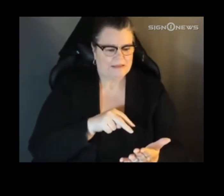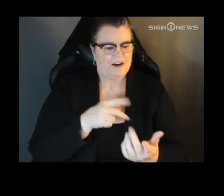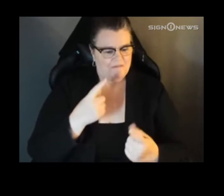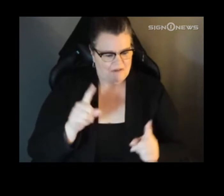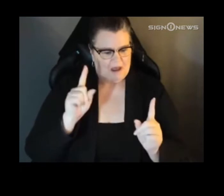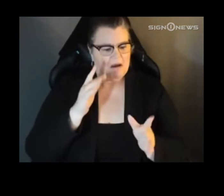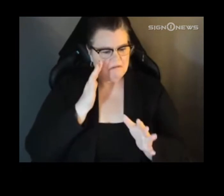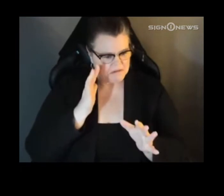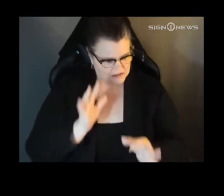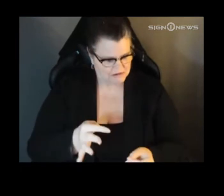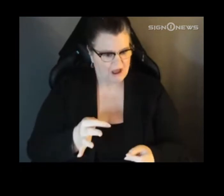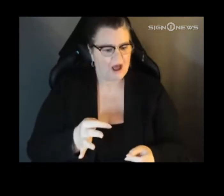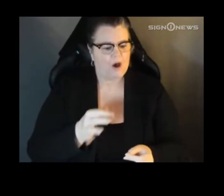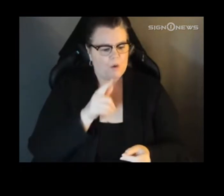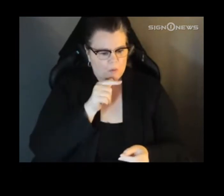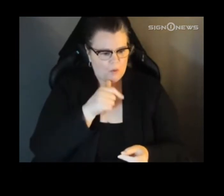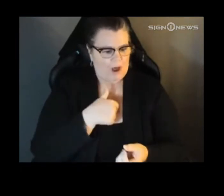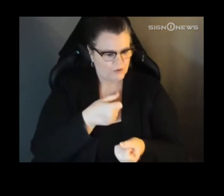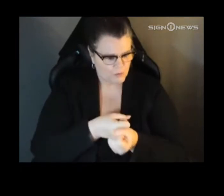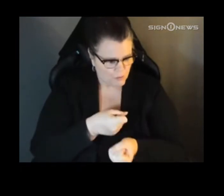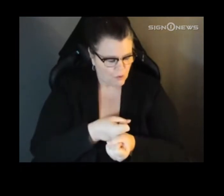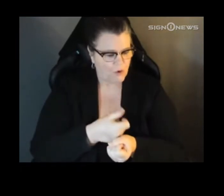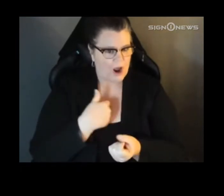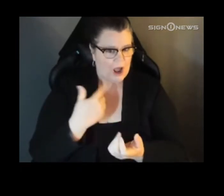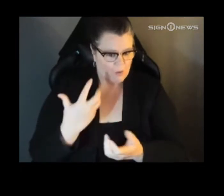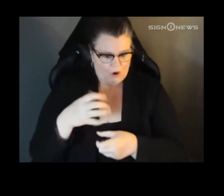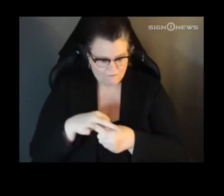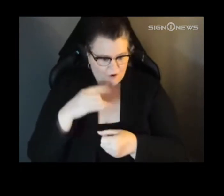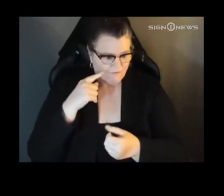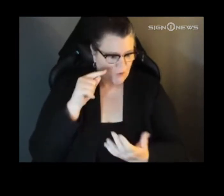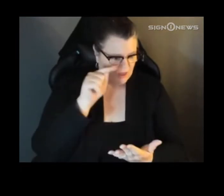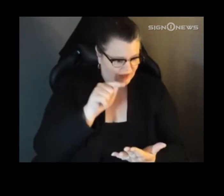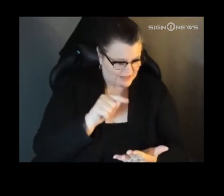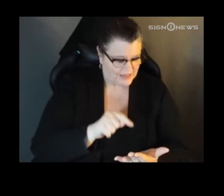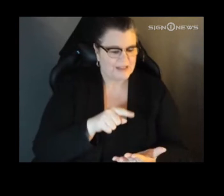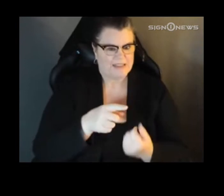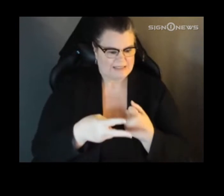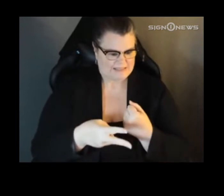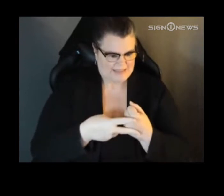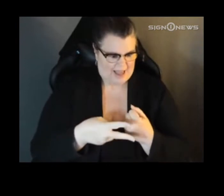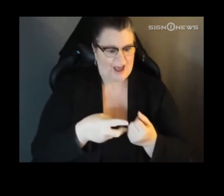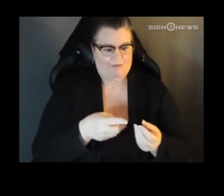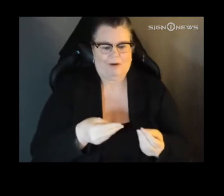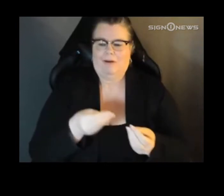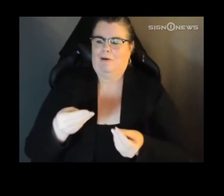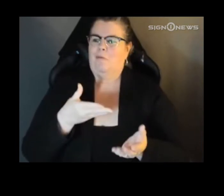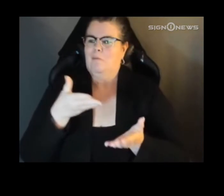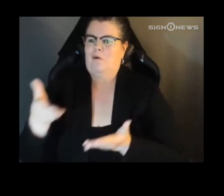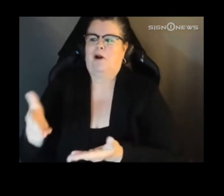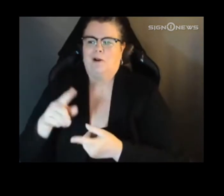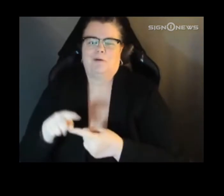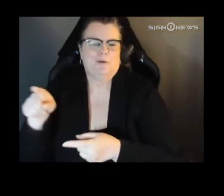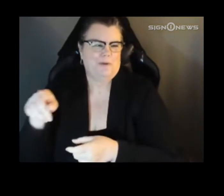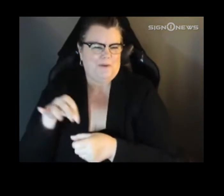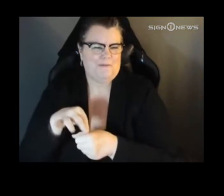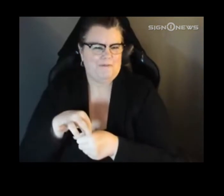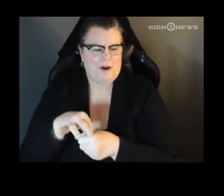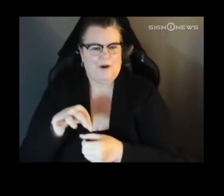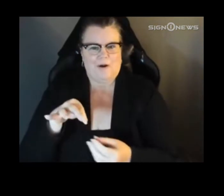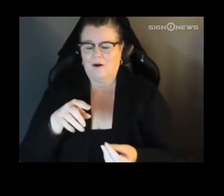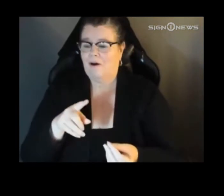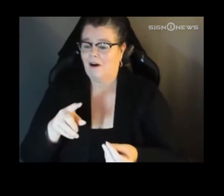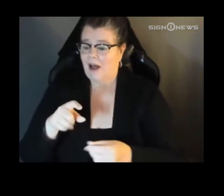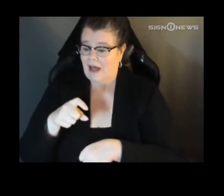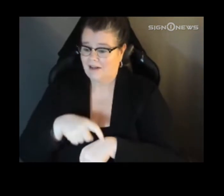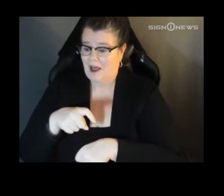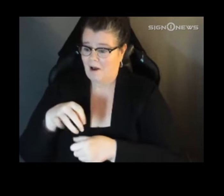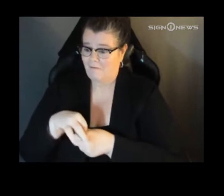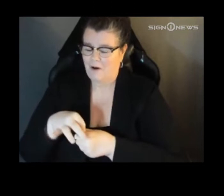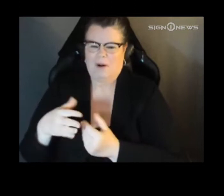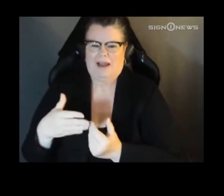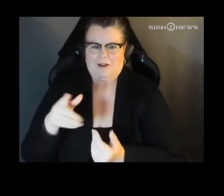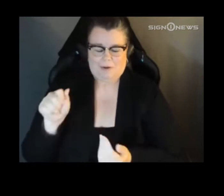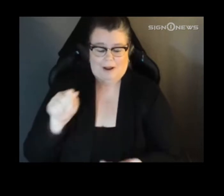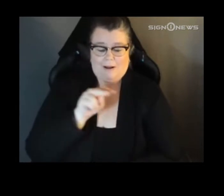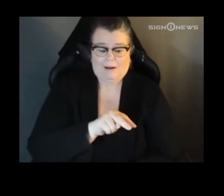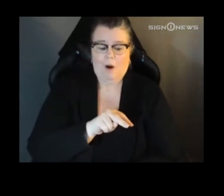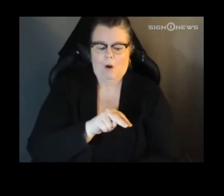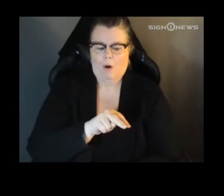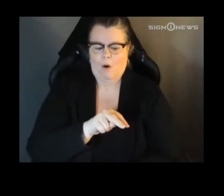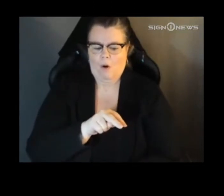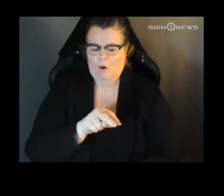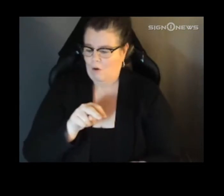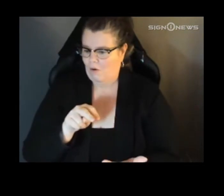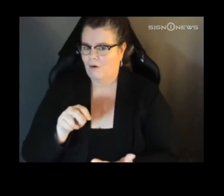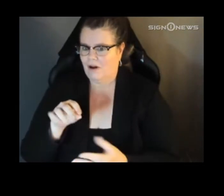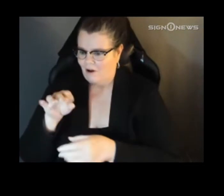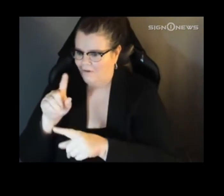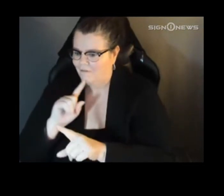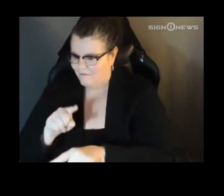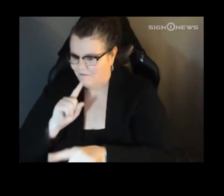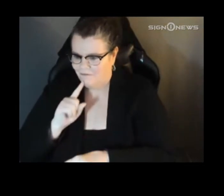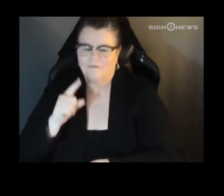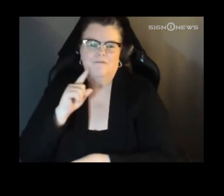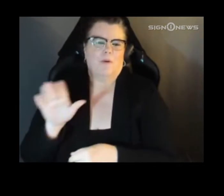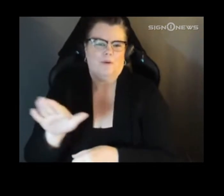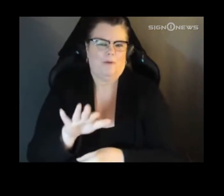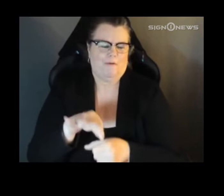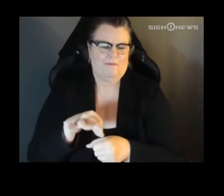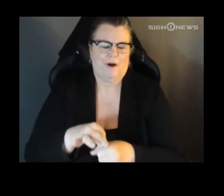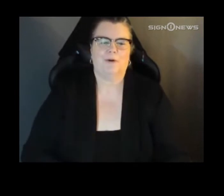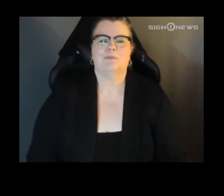ready to go vote so you can remember I think that's a cool part of this website together